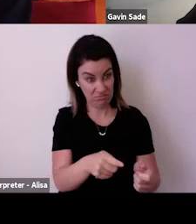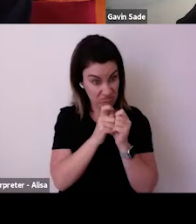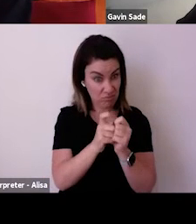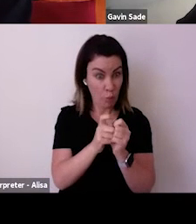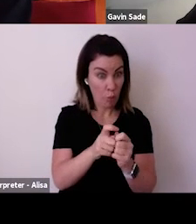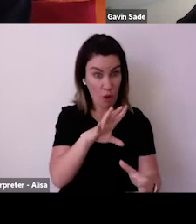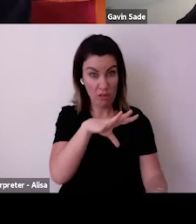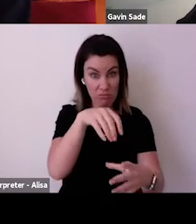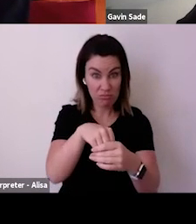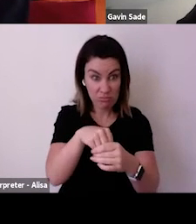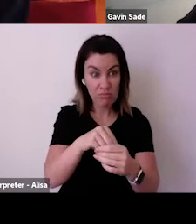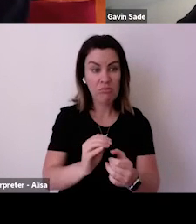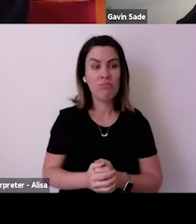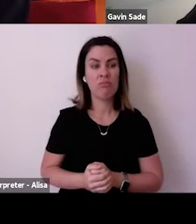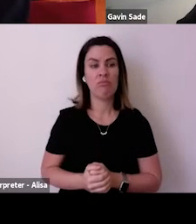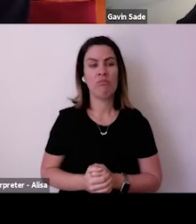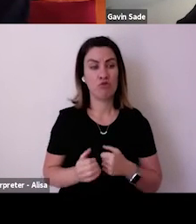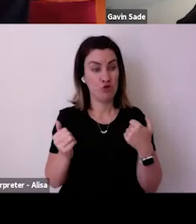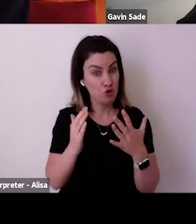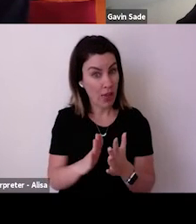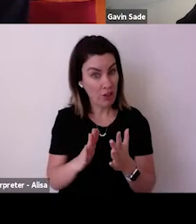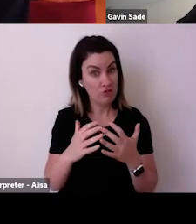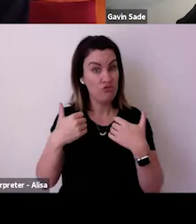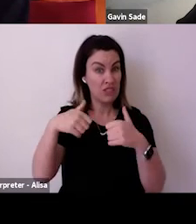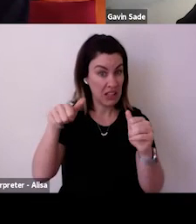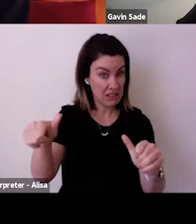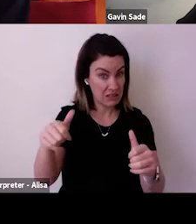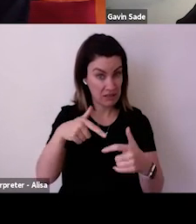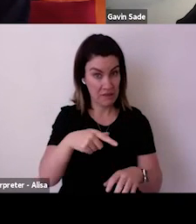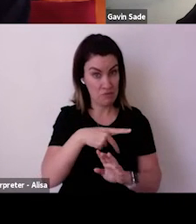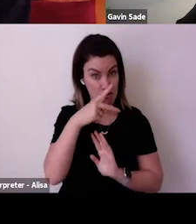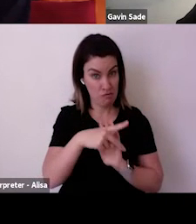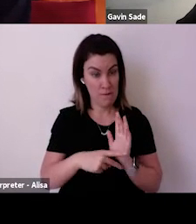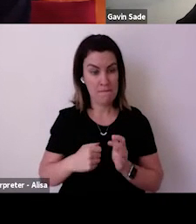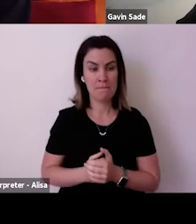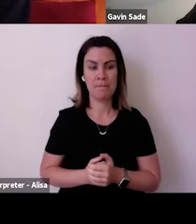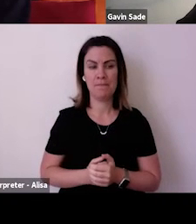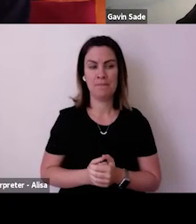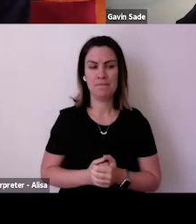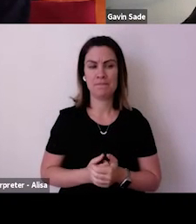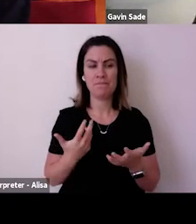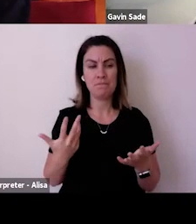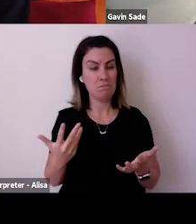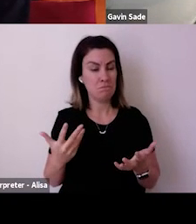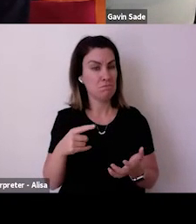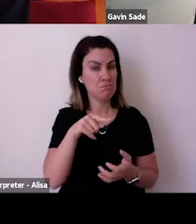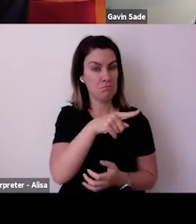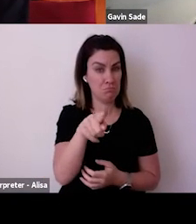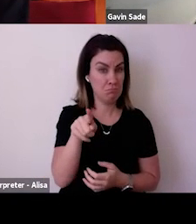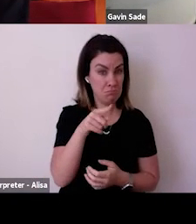Also, the challenges as well as successes of the pilot program. About the industry and student expectations regarding